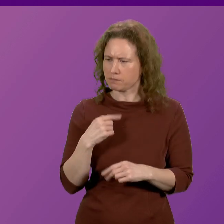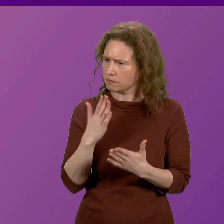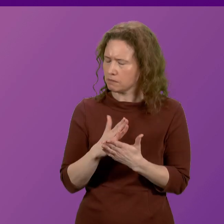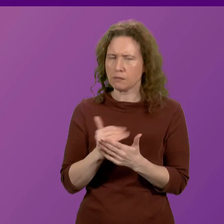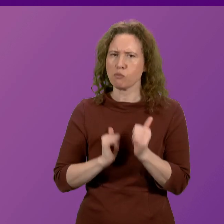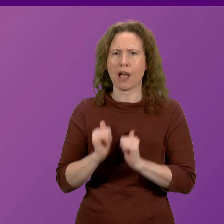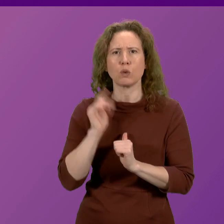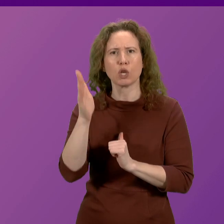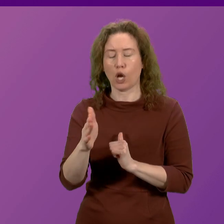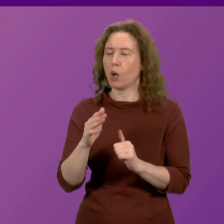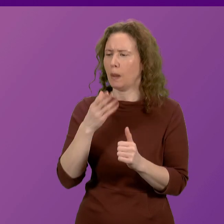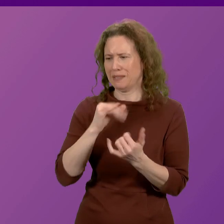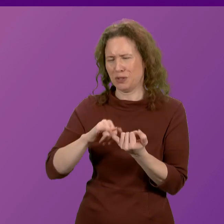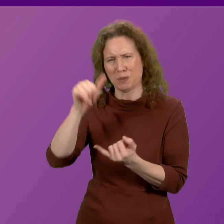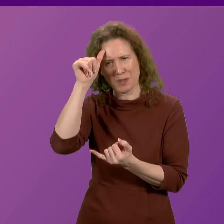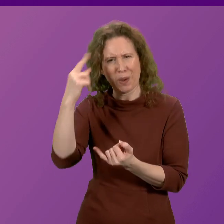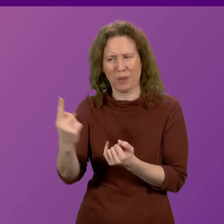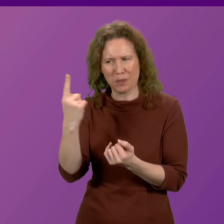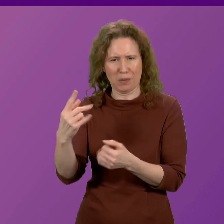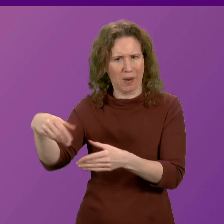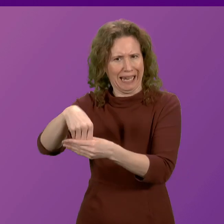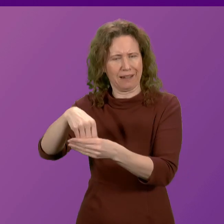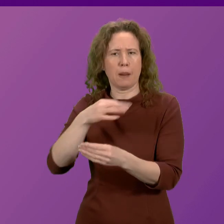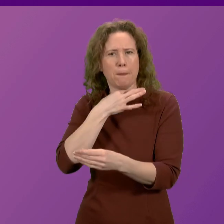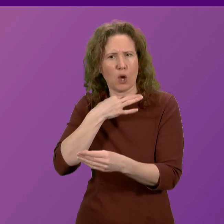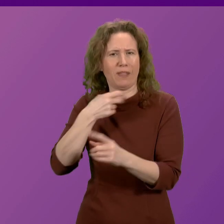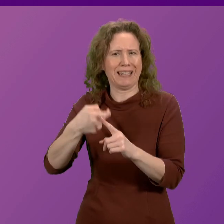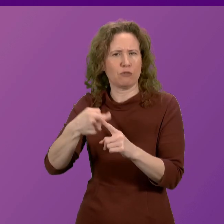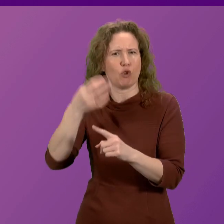event, and Mr Stewart will be familiar with it from his membership of Perth and Kinross Council.